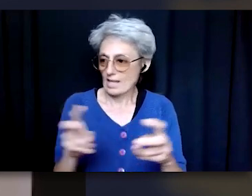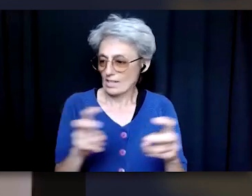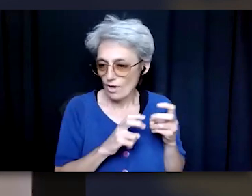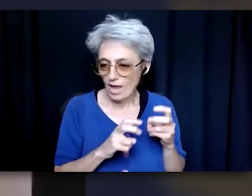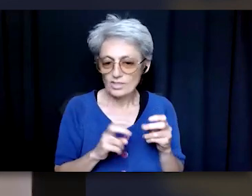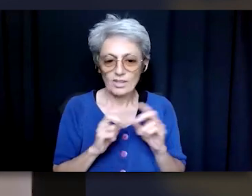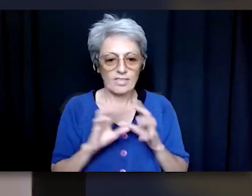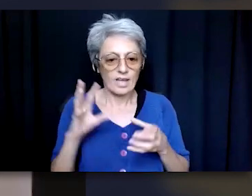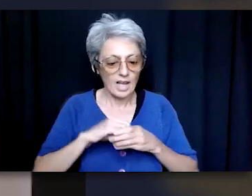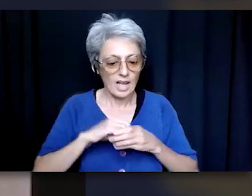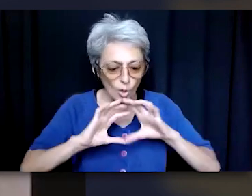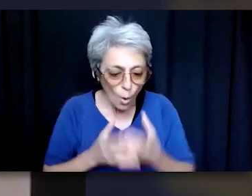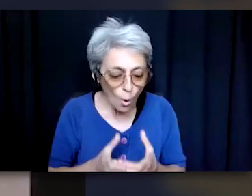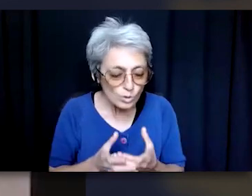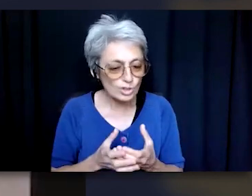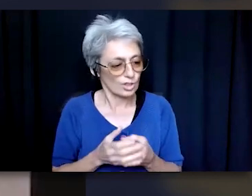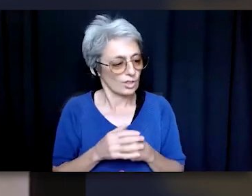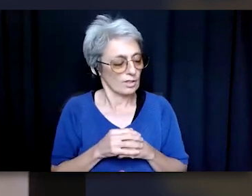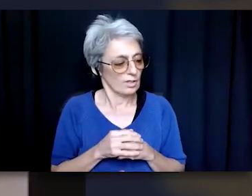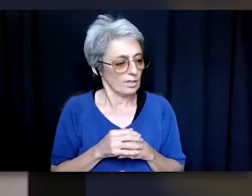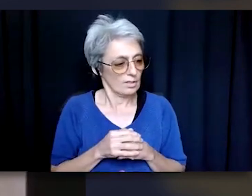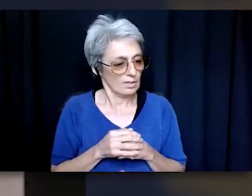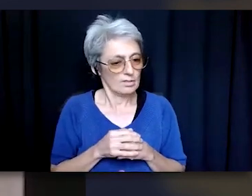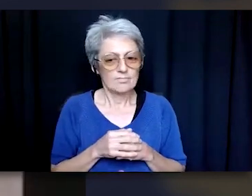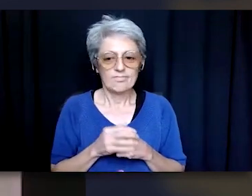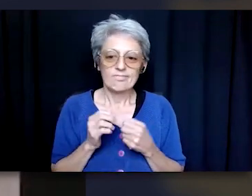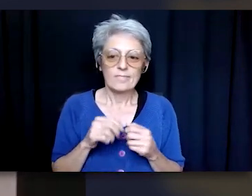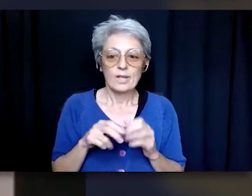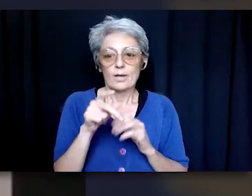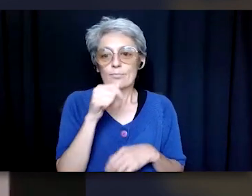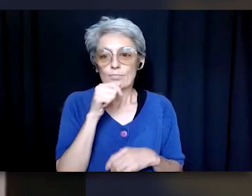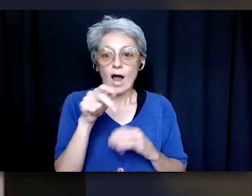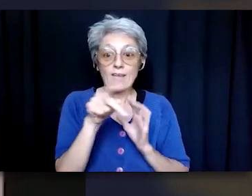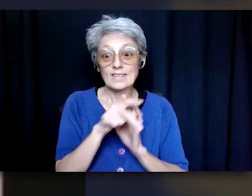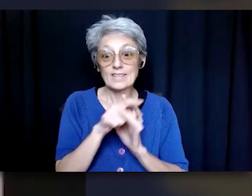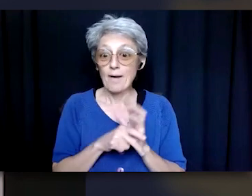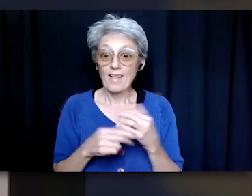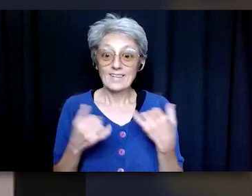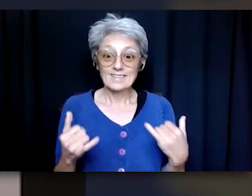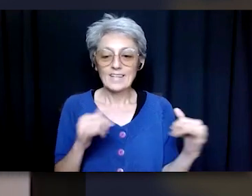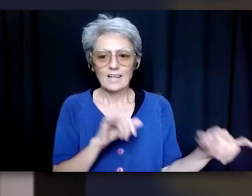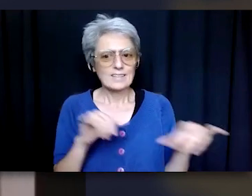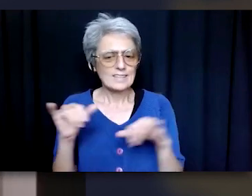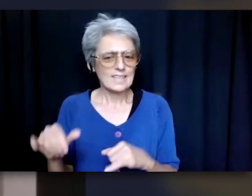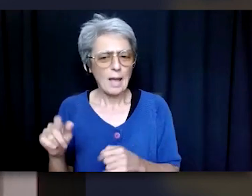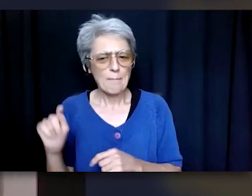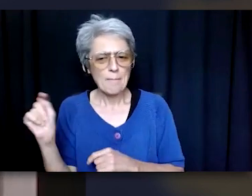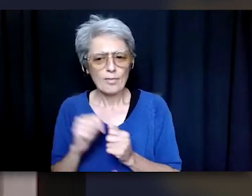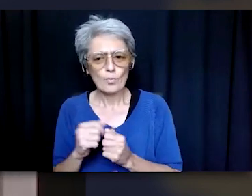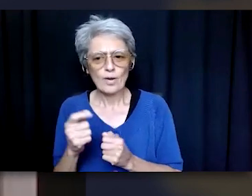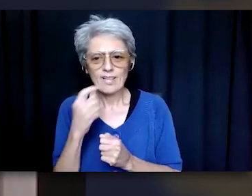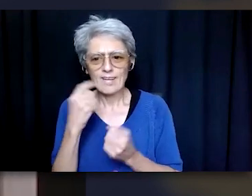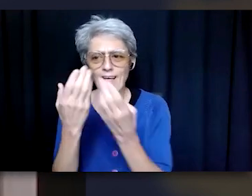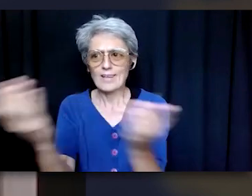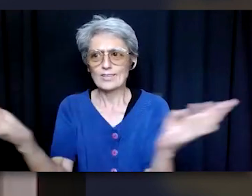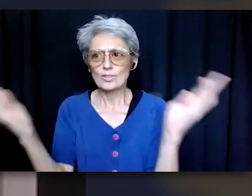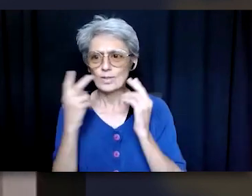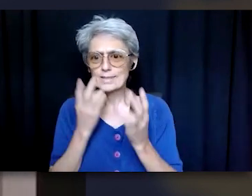ethic of, "Your privacy policy is now a bathroom with glass doors." I think that we still have